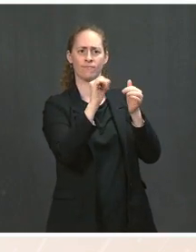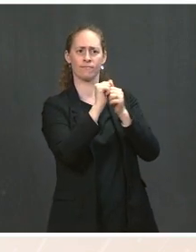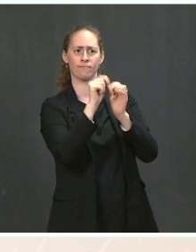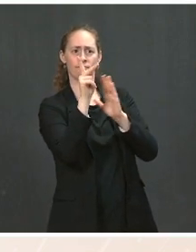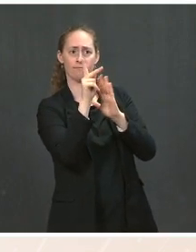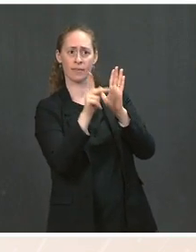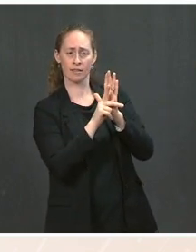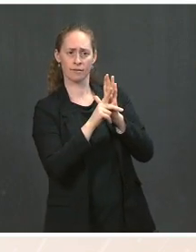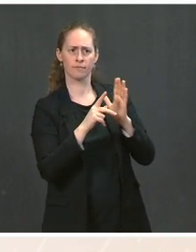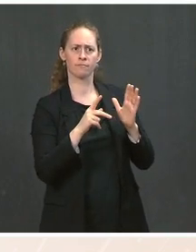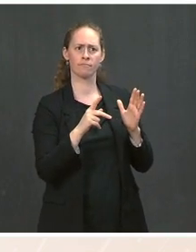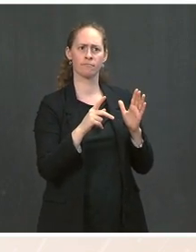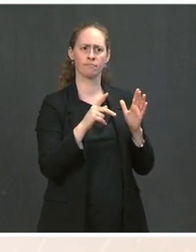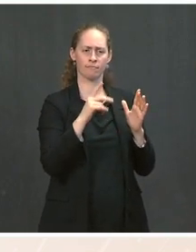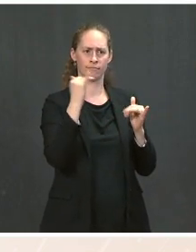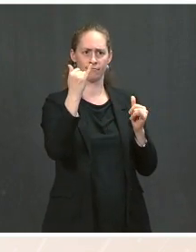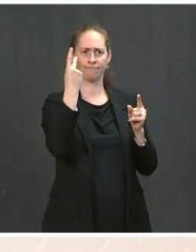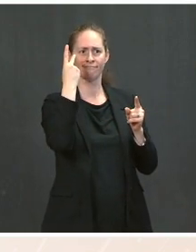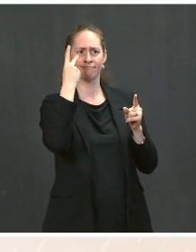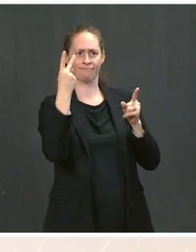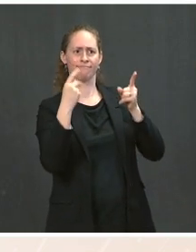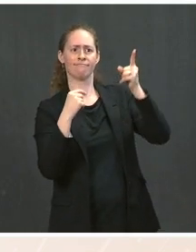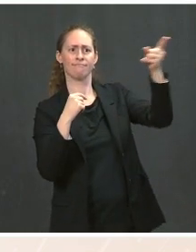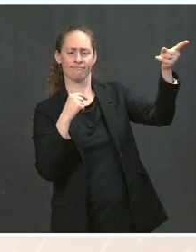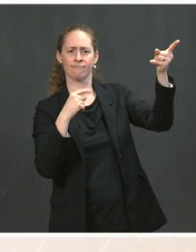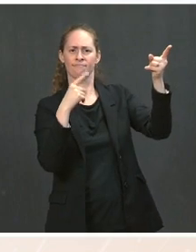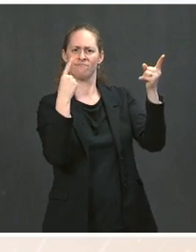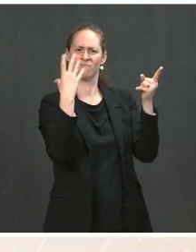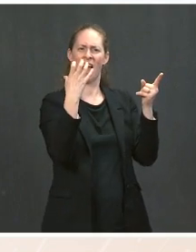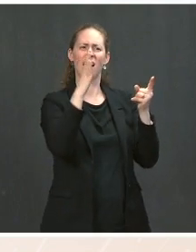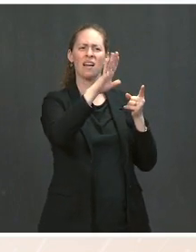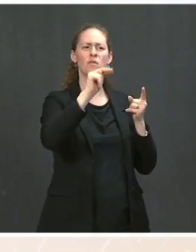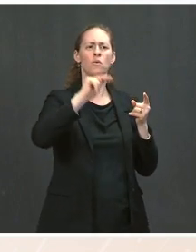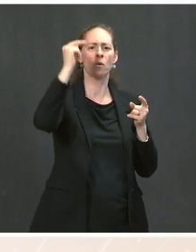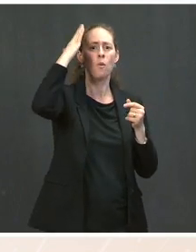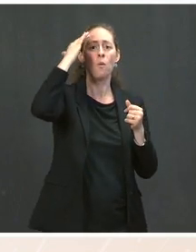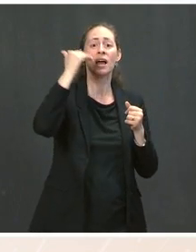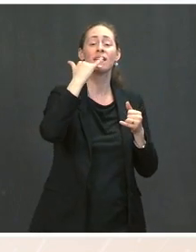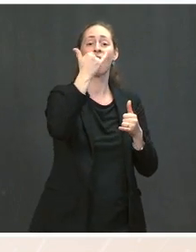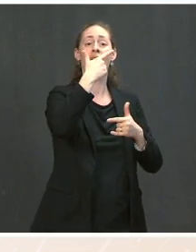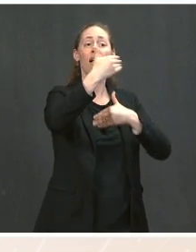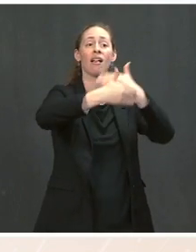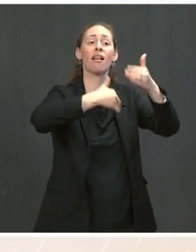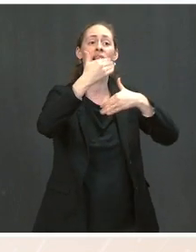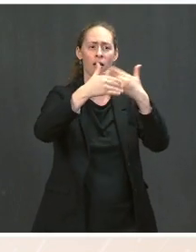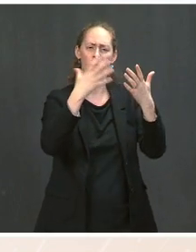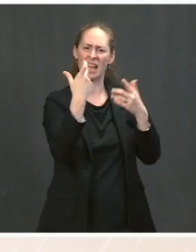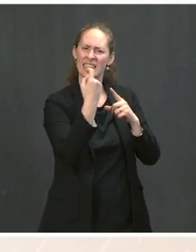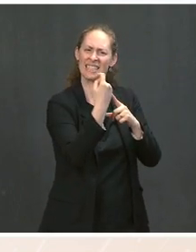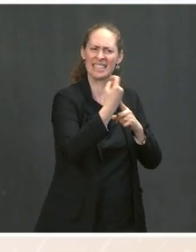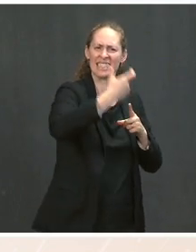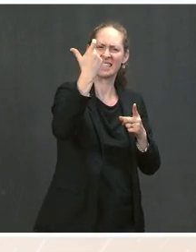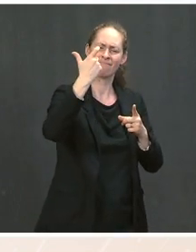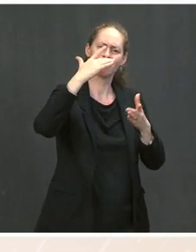why that's sort of shifted in the administration and if you no longer seem -- see denuclearization of South Korea